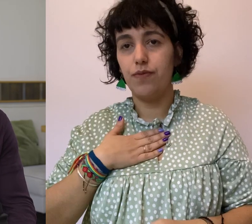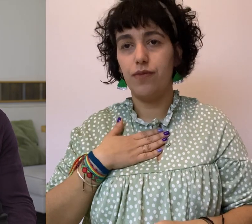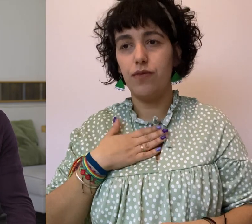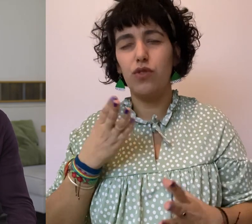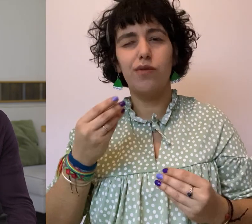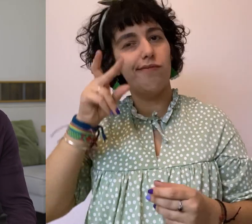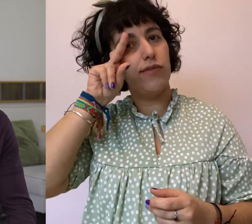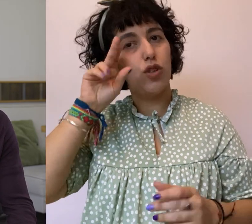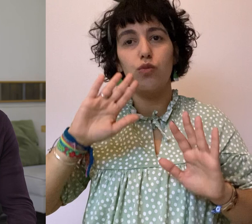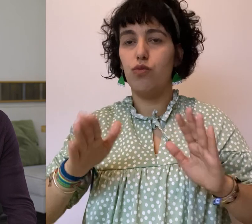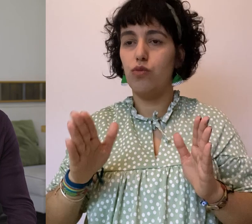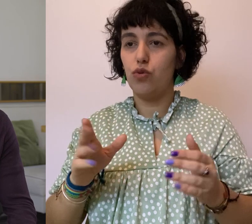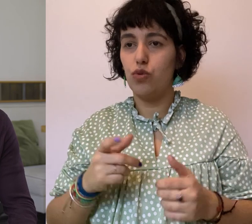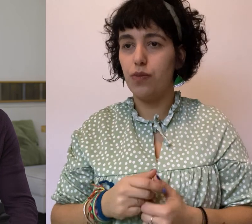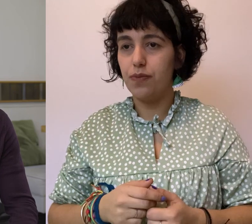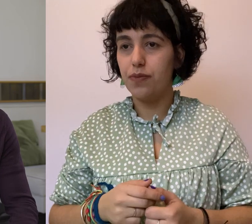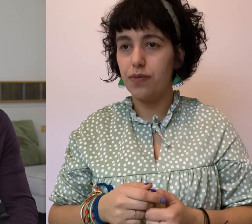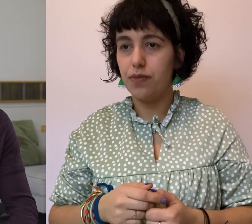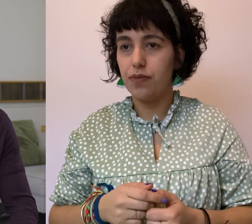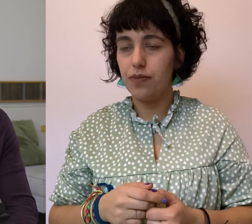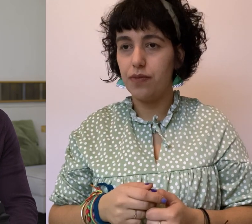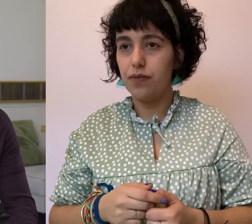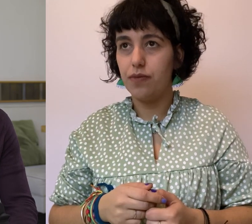it came to my mind, it's such a traumatic moment for me